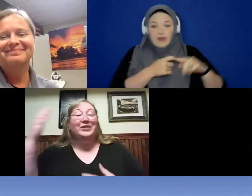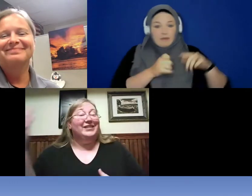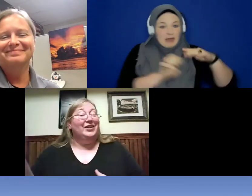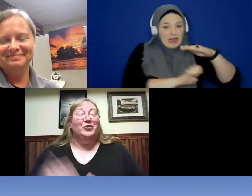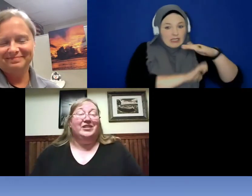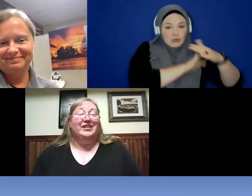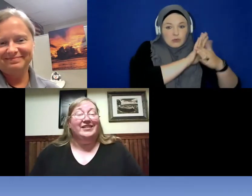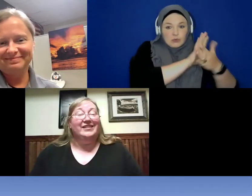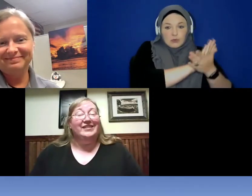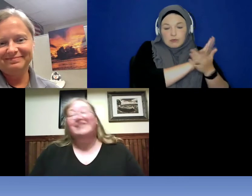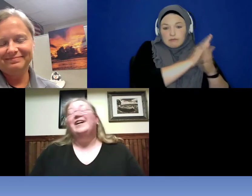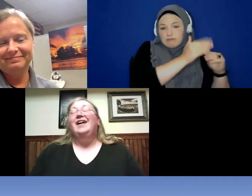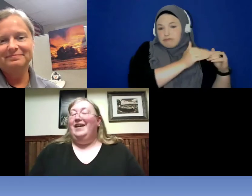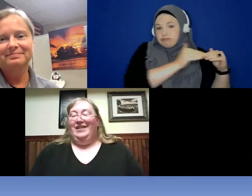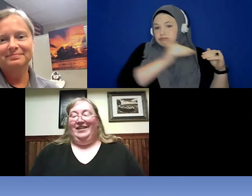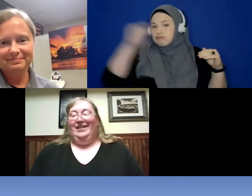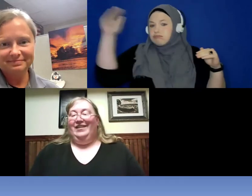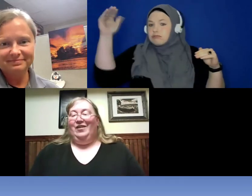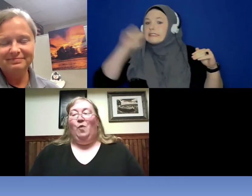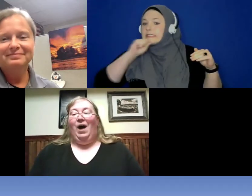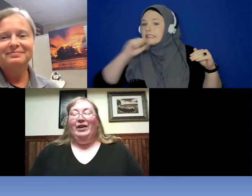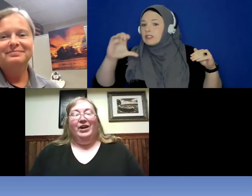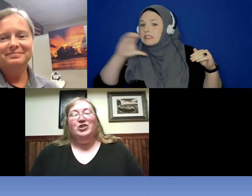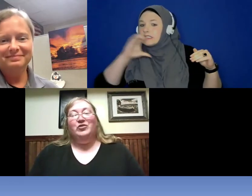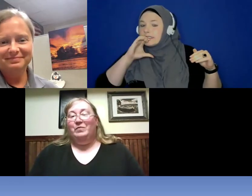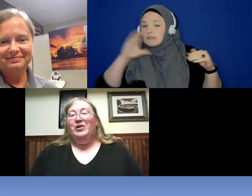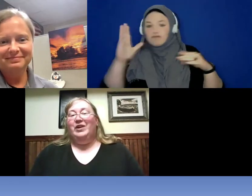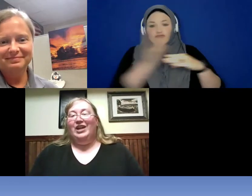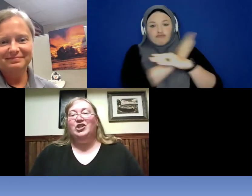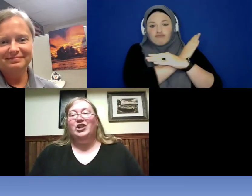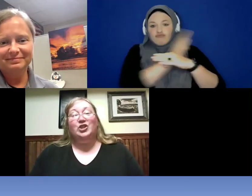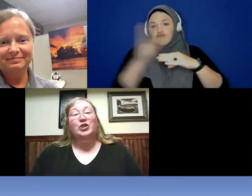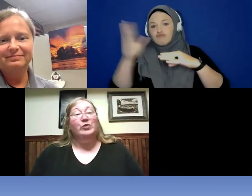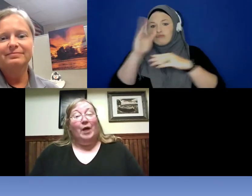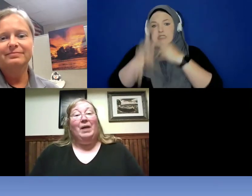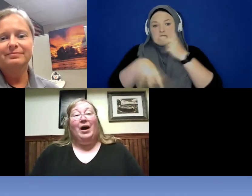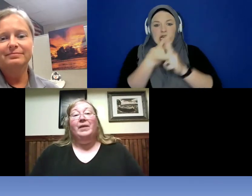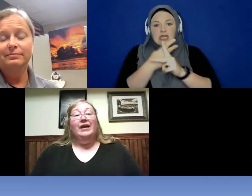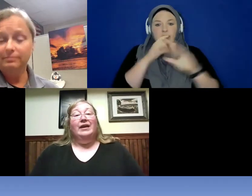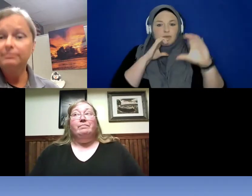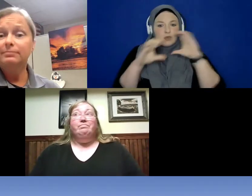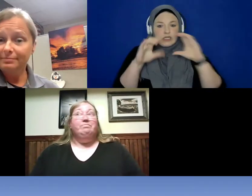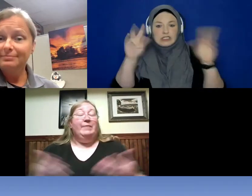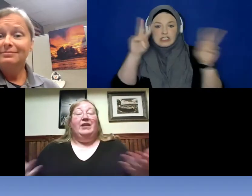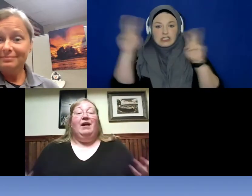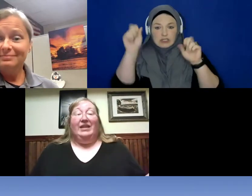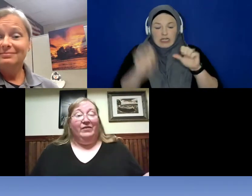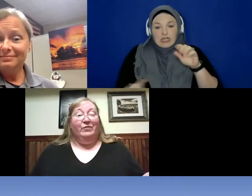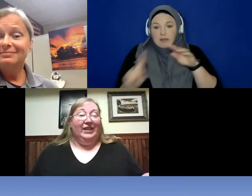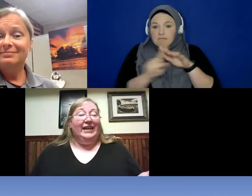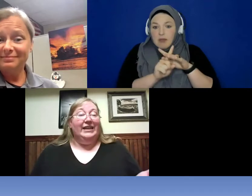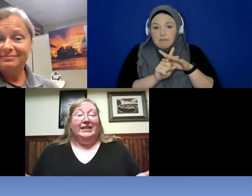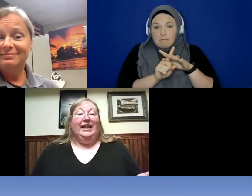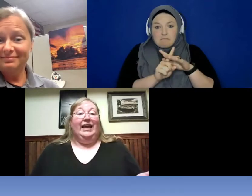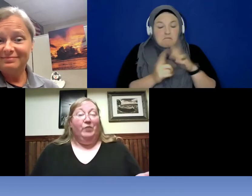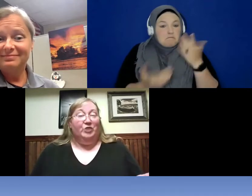senior citizens, a wide range of communication issues come up maybe not even related to the language